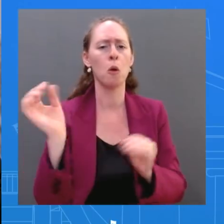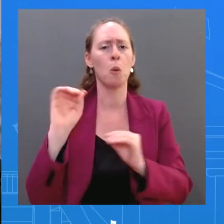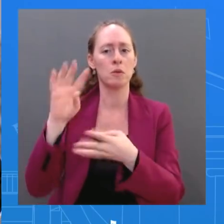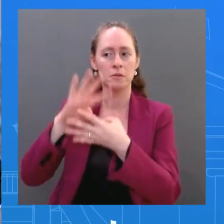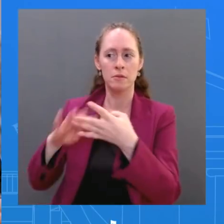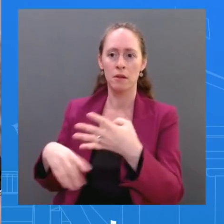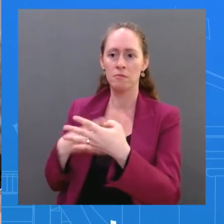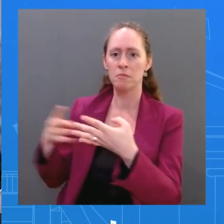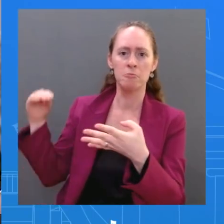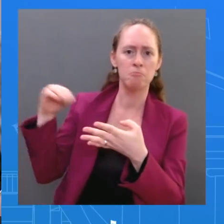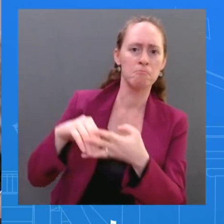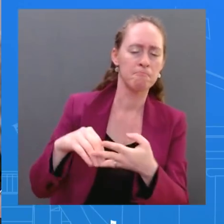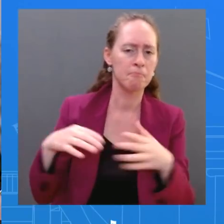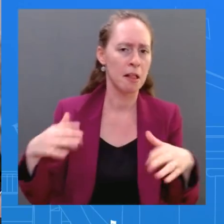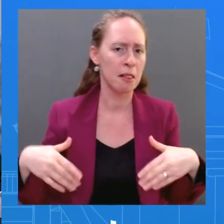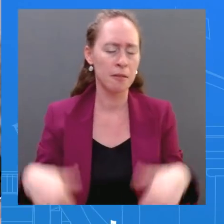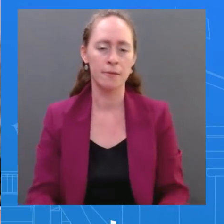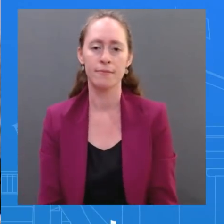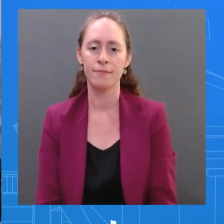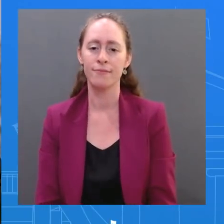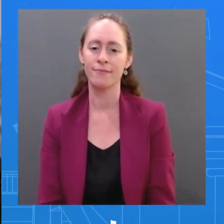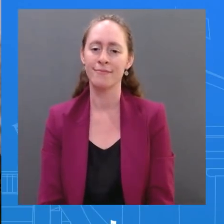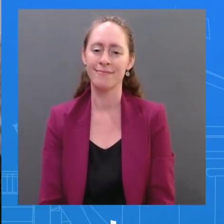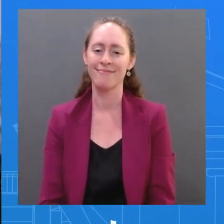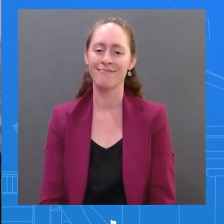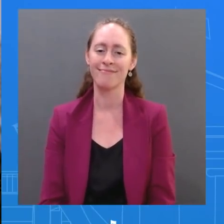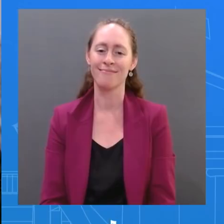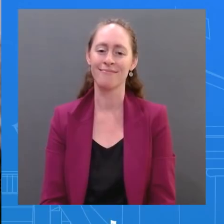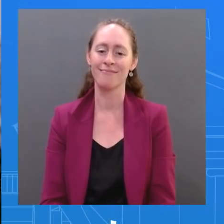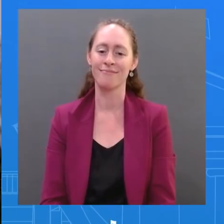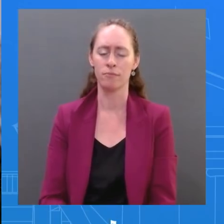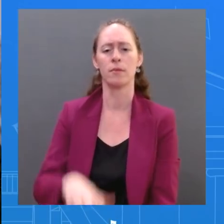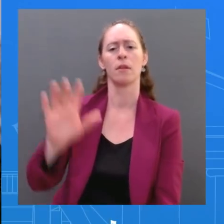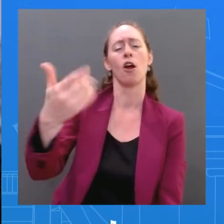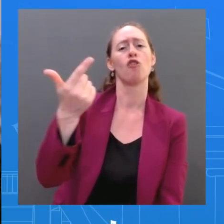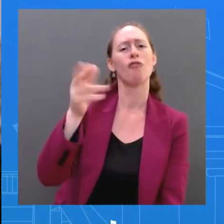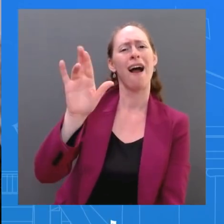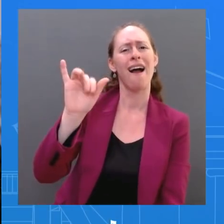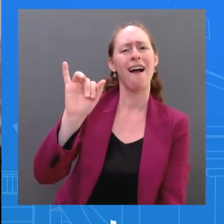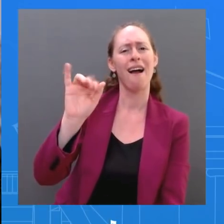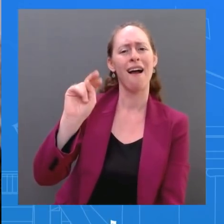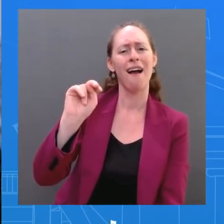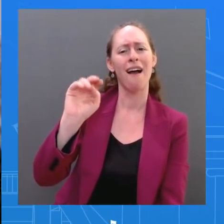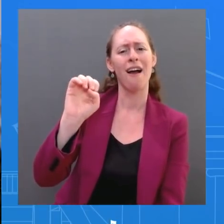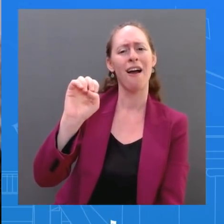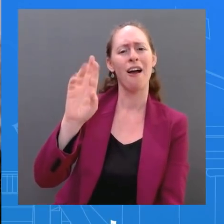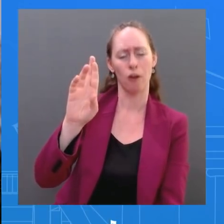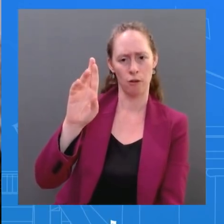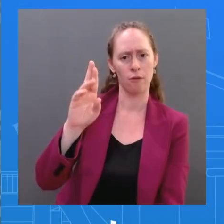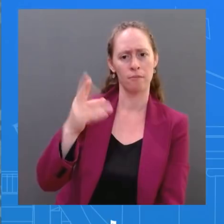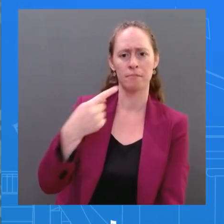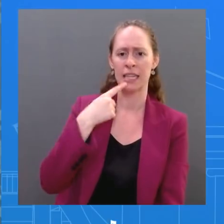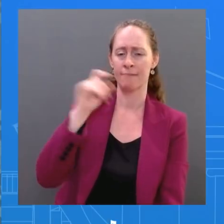Griner's guilty plea -- what kind of impact does this have on the negotiations to try to bring her home? Ms. Jean-Pierre: It will have no impact on --